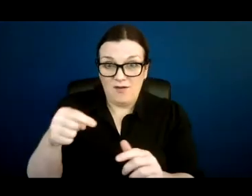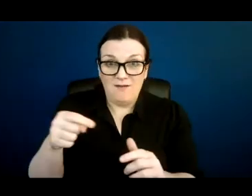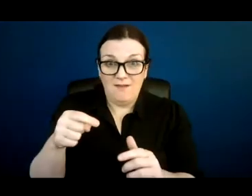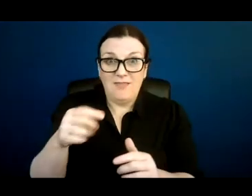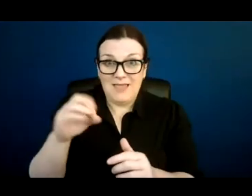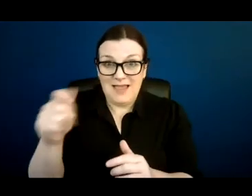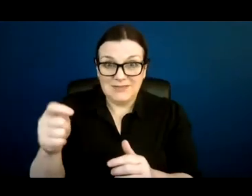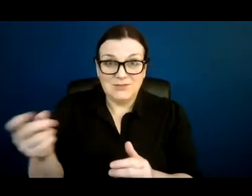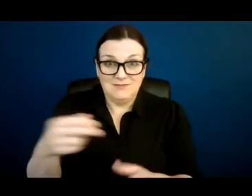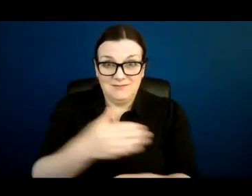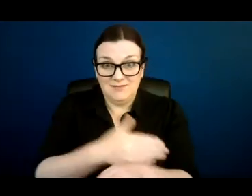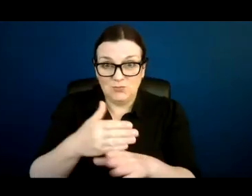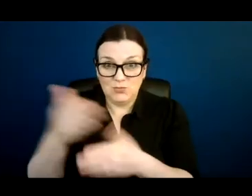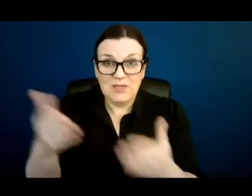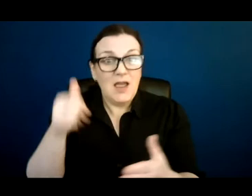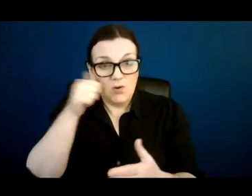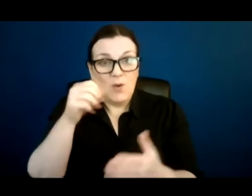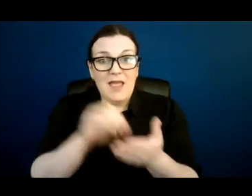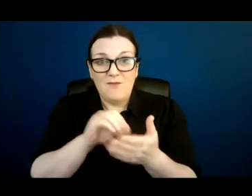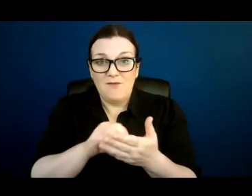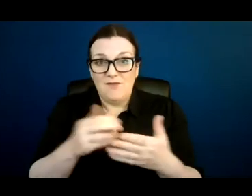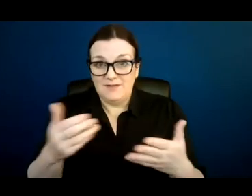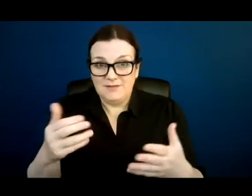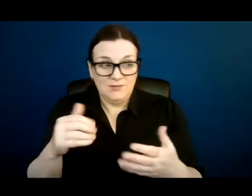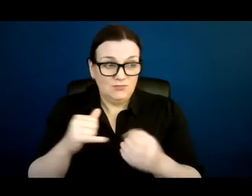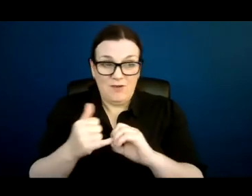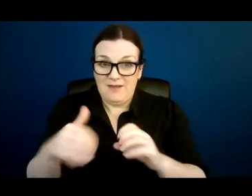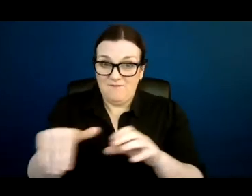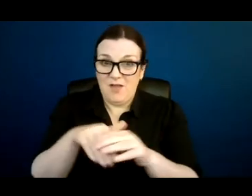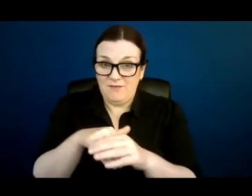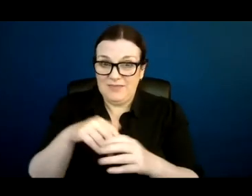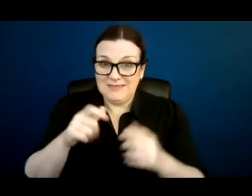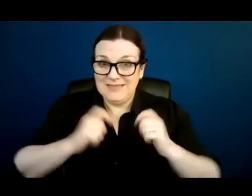I have had the authority and the power to try and change the ethos of the general solicitors office